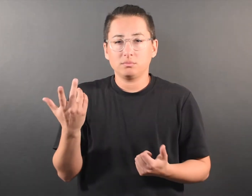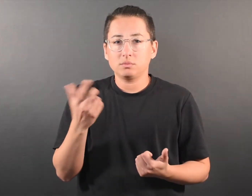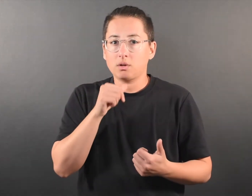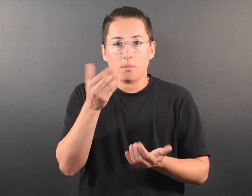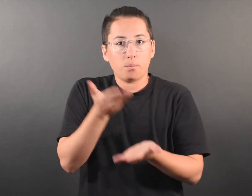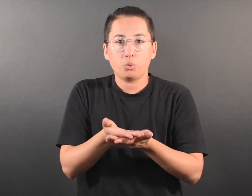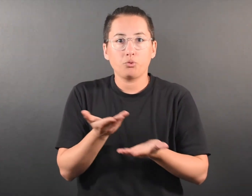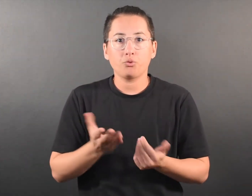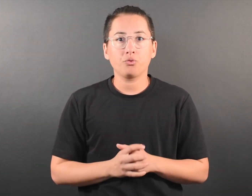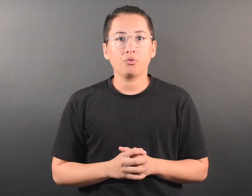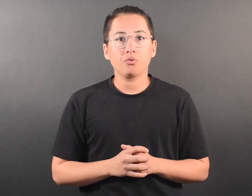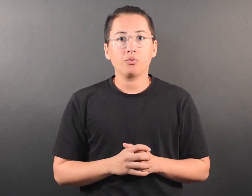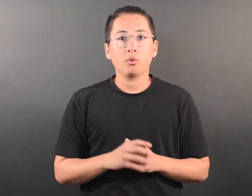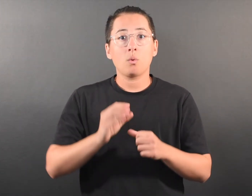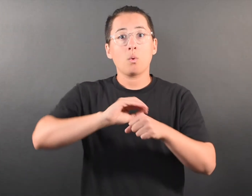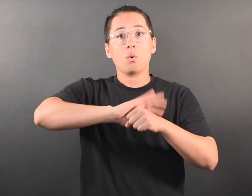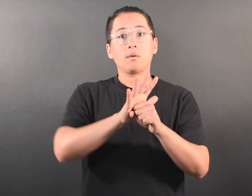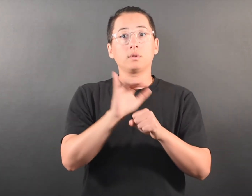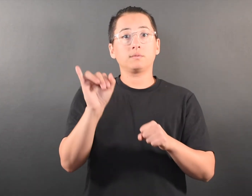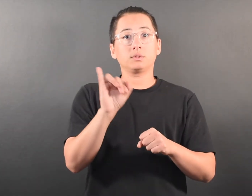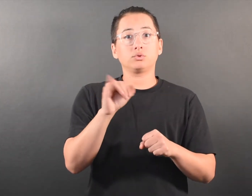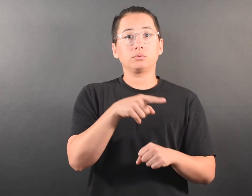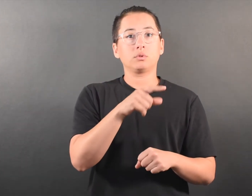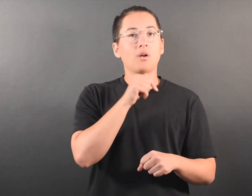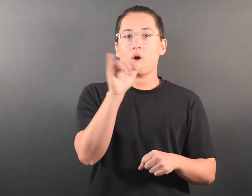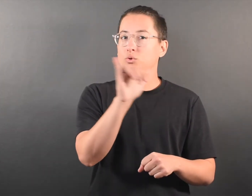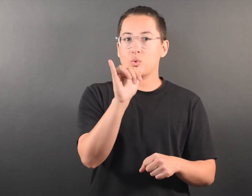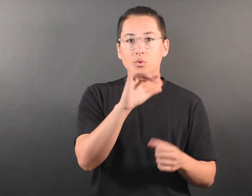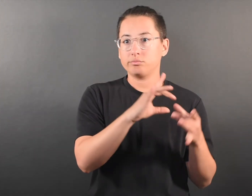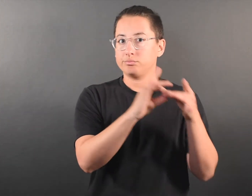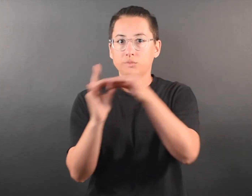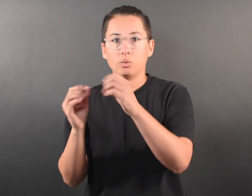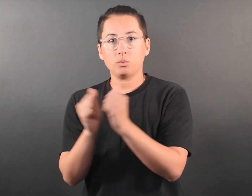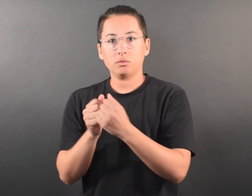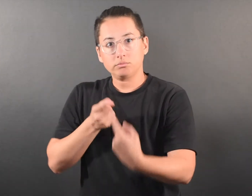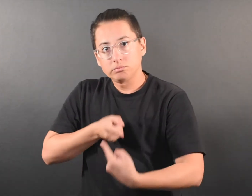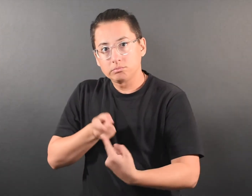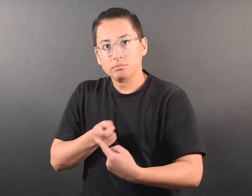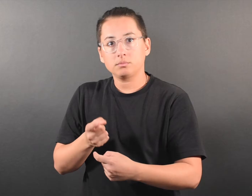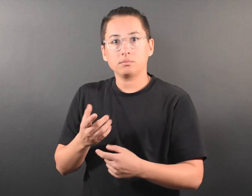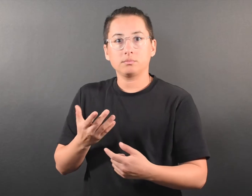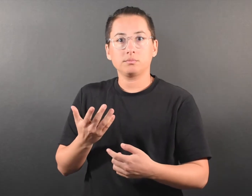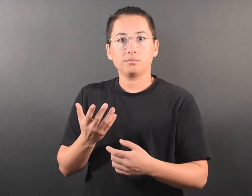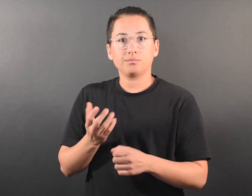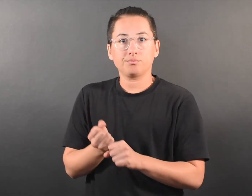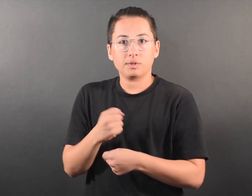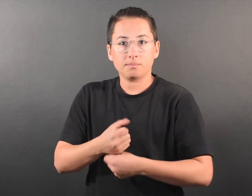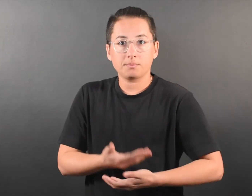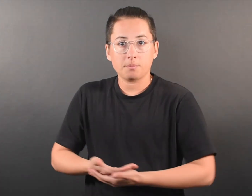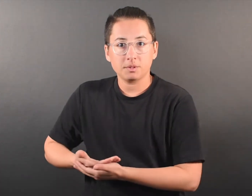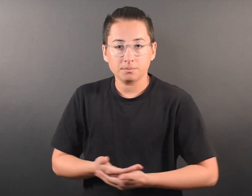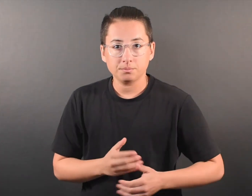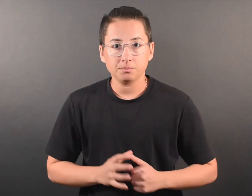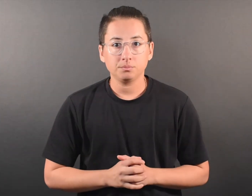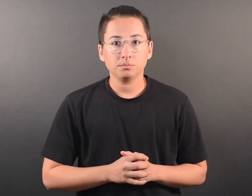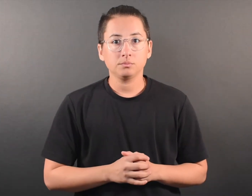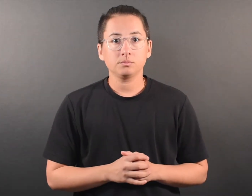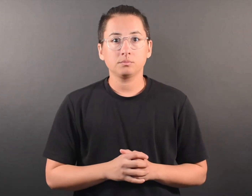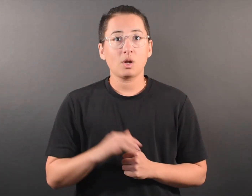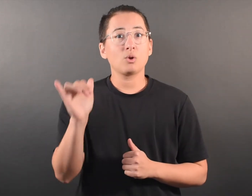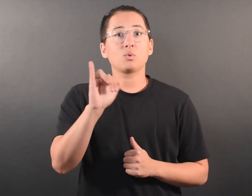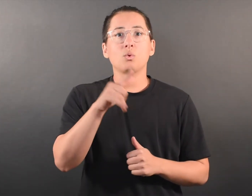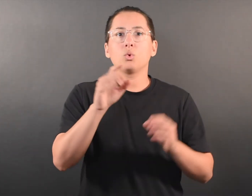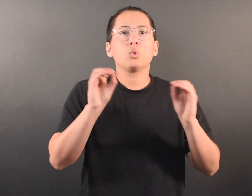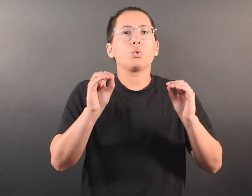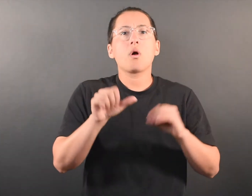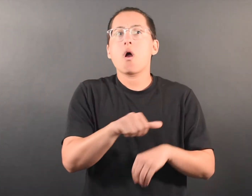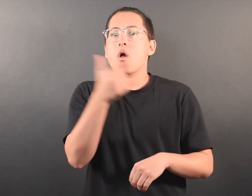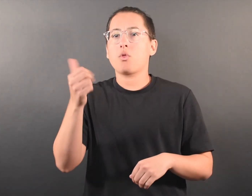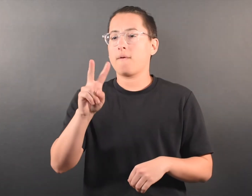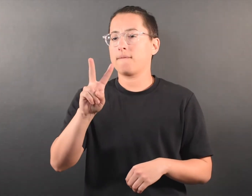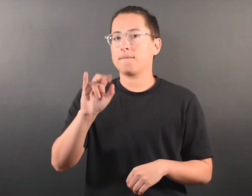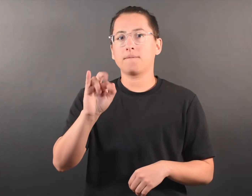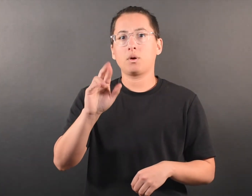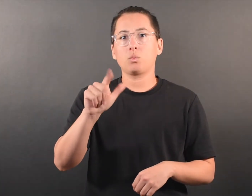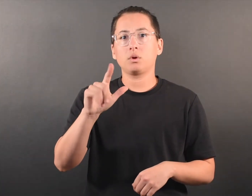as COVID-19 infection has not been linked to infertility. Also, no other viral infection